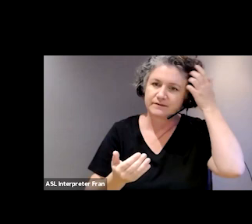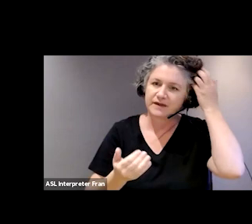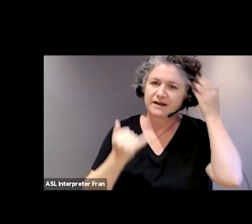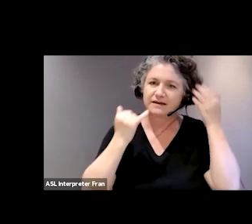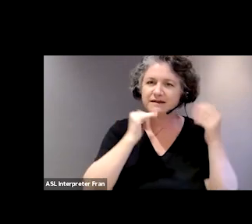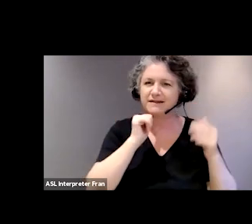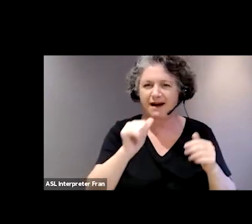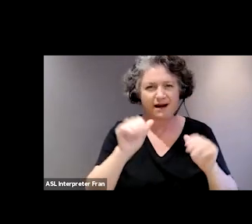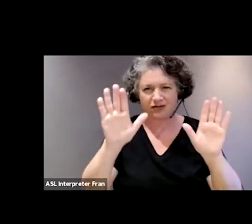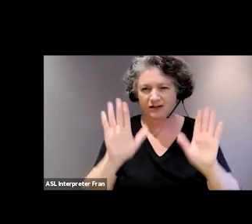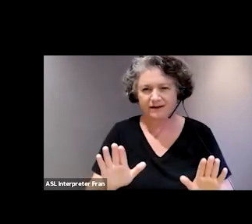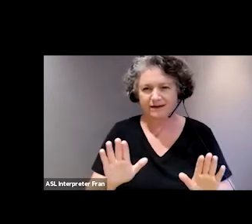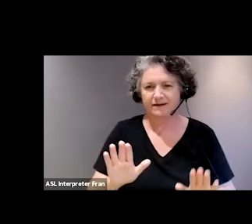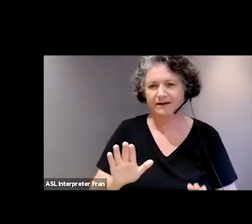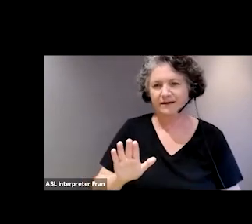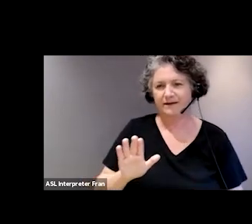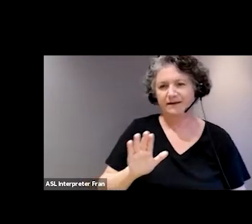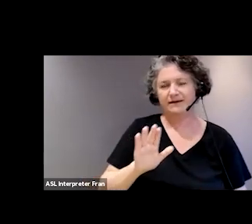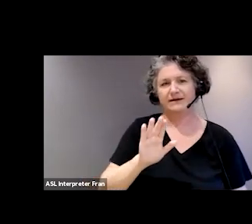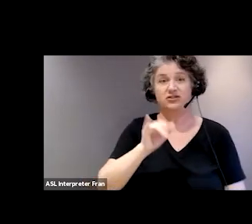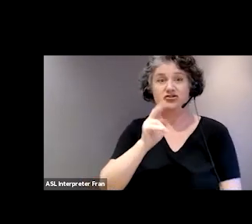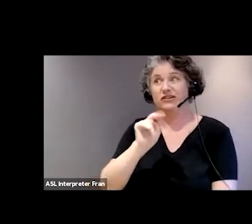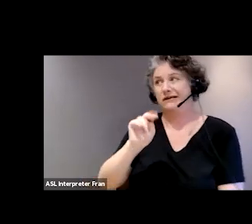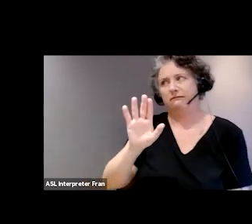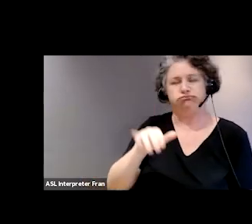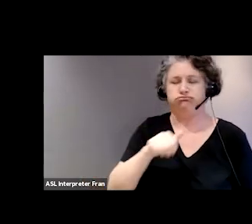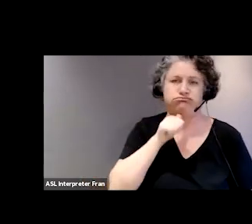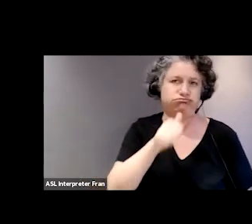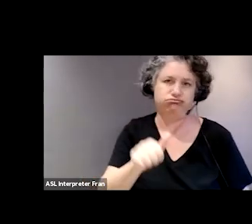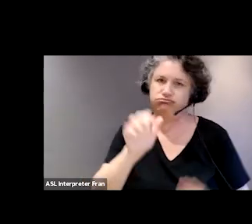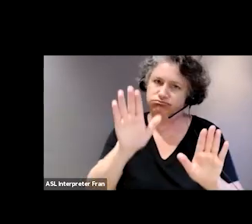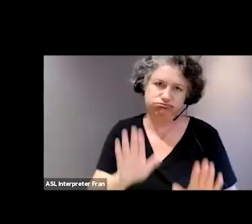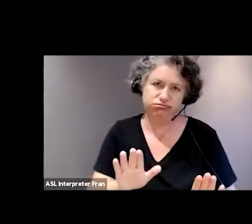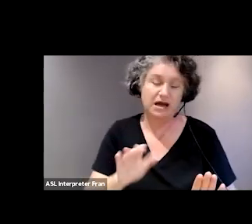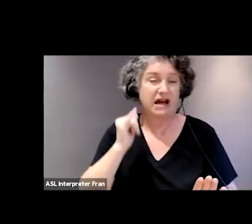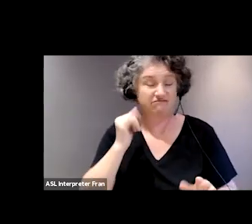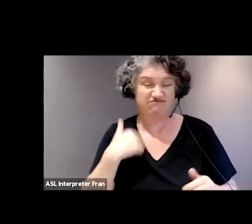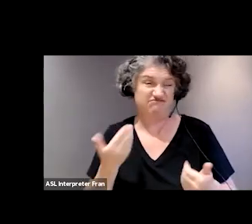of